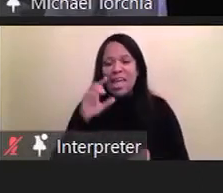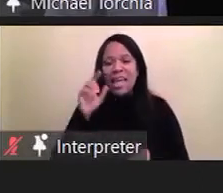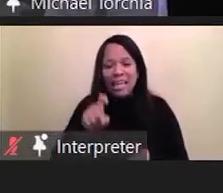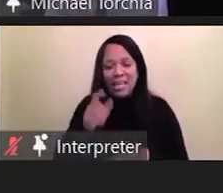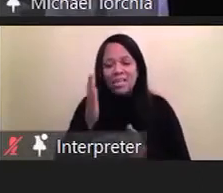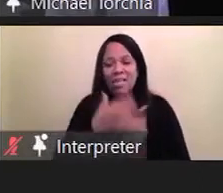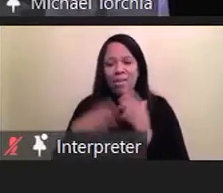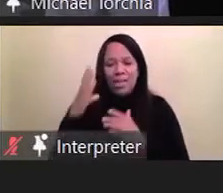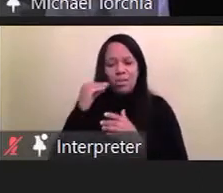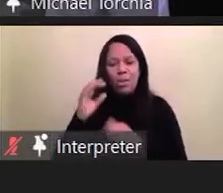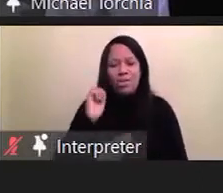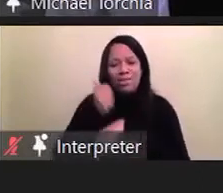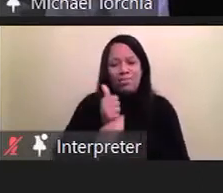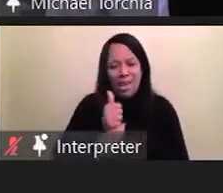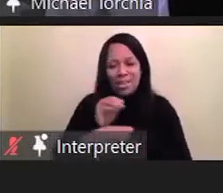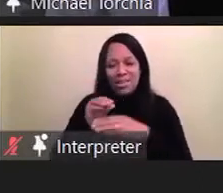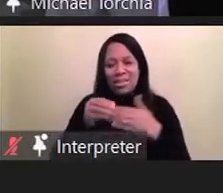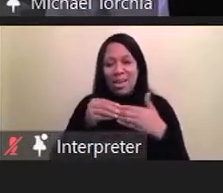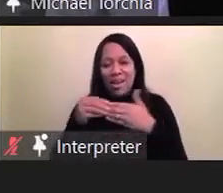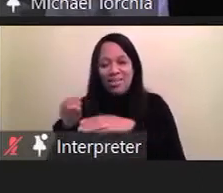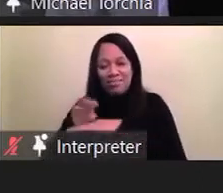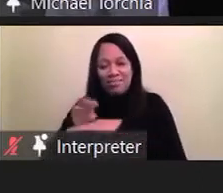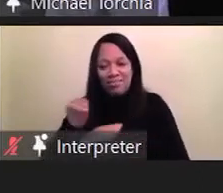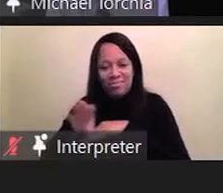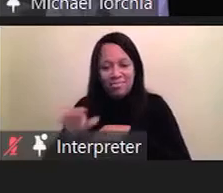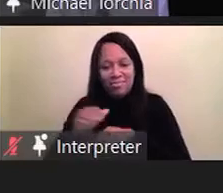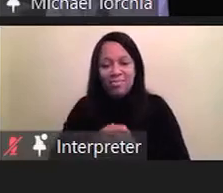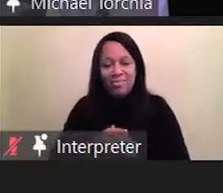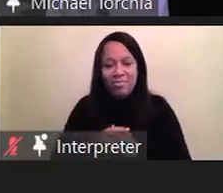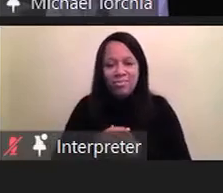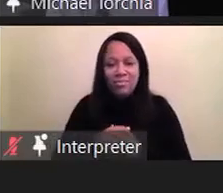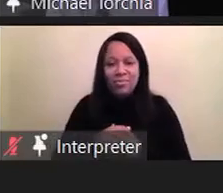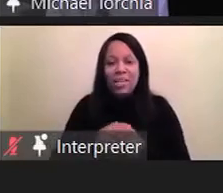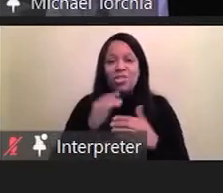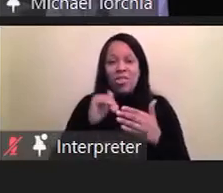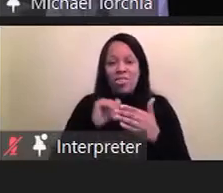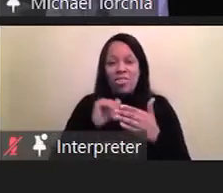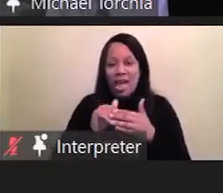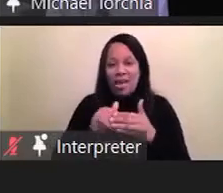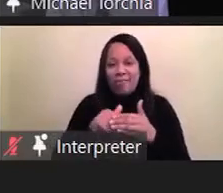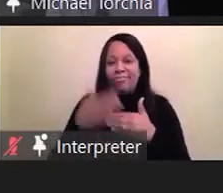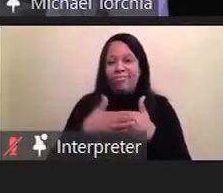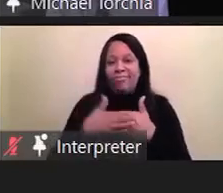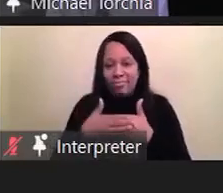And that really brings us to our next and nearly final slide